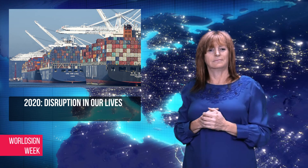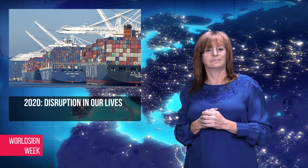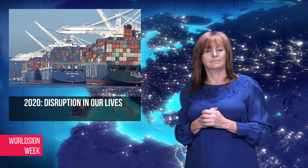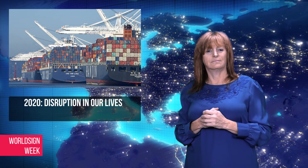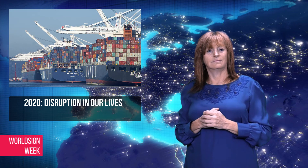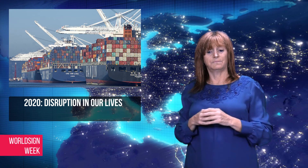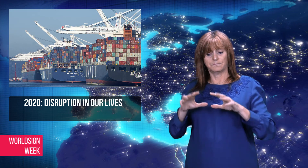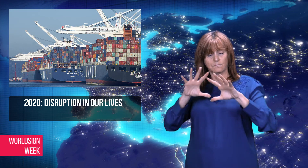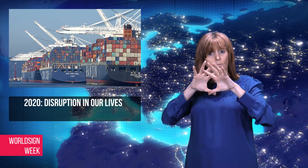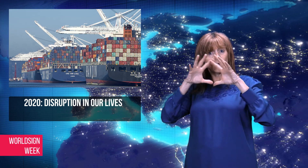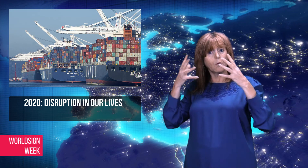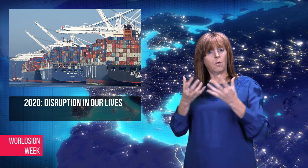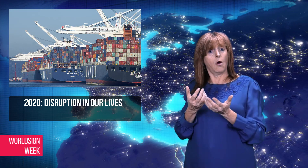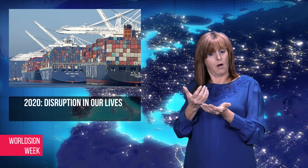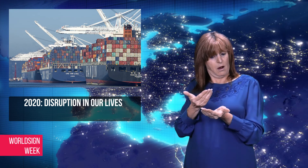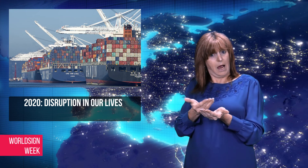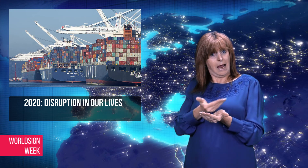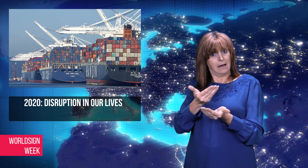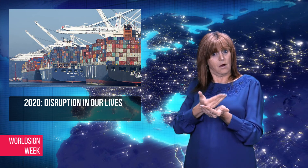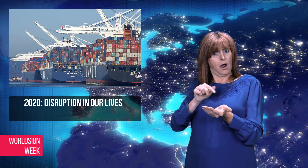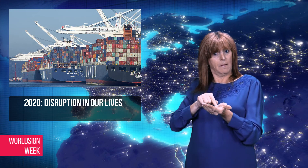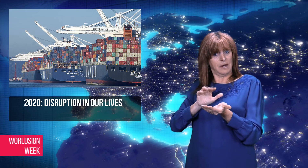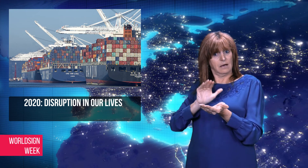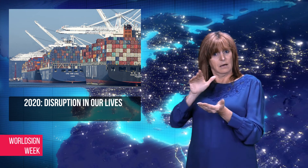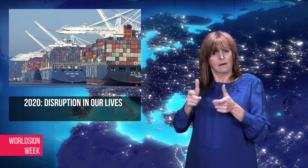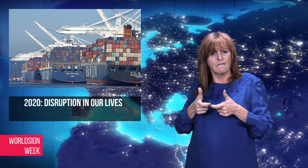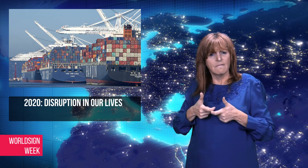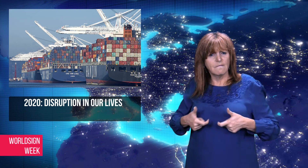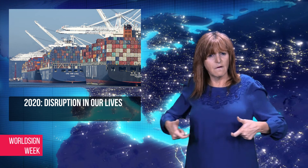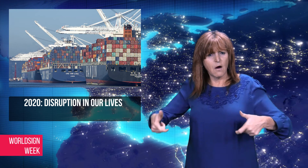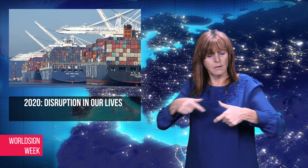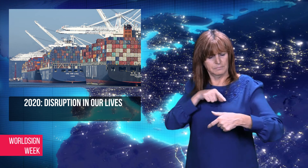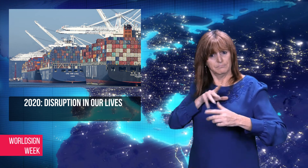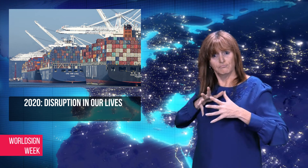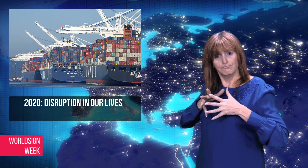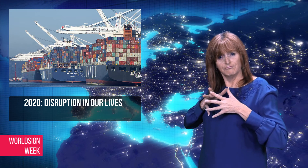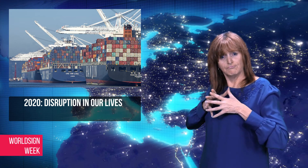The World Economic Forum says the human race has